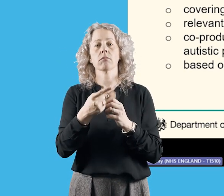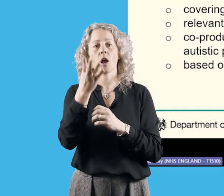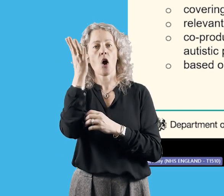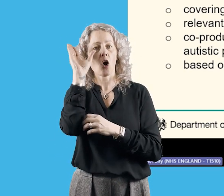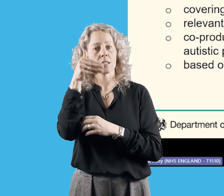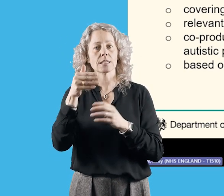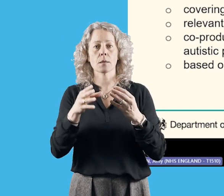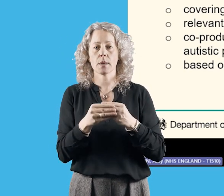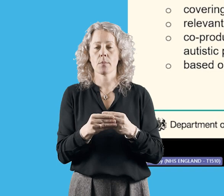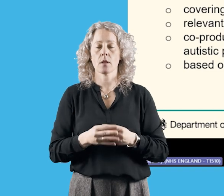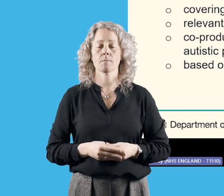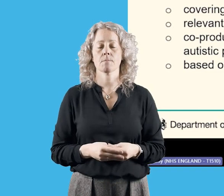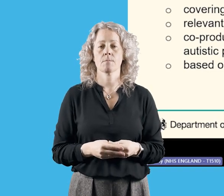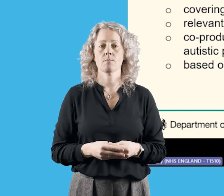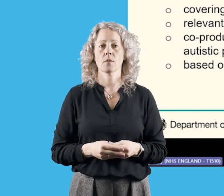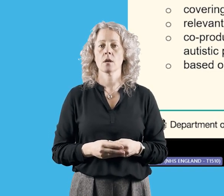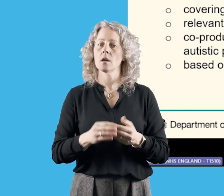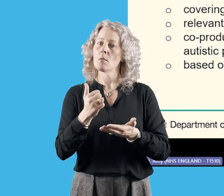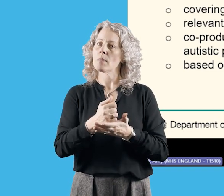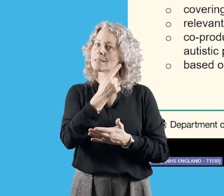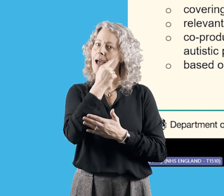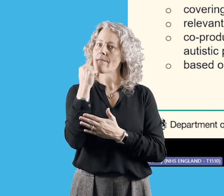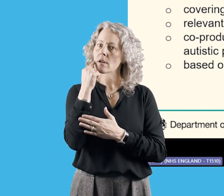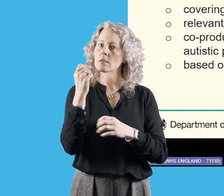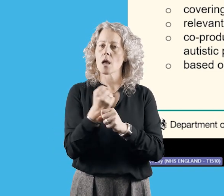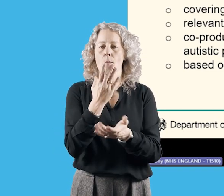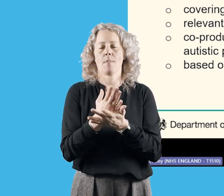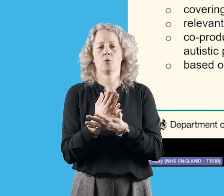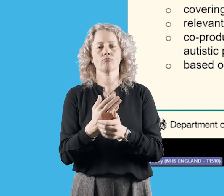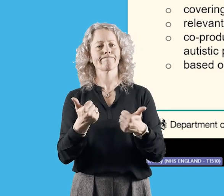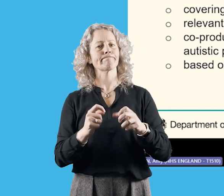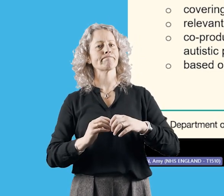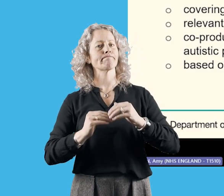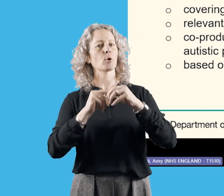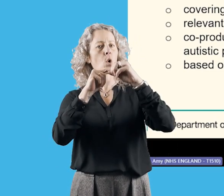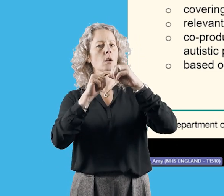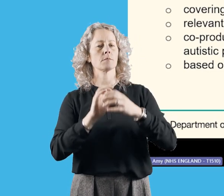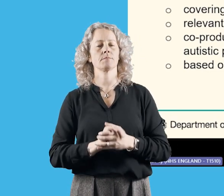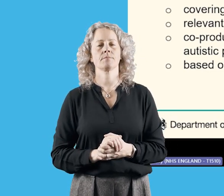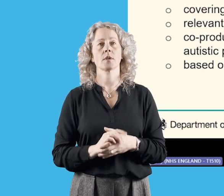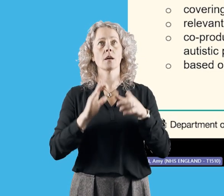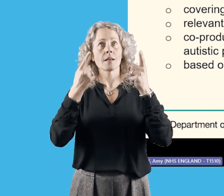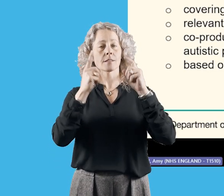to ensure it is of good quality. It's the employers responsibility to identify